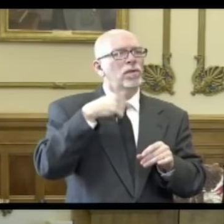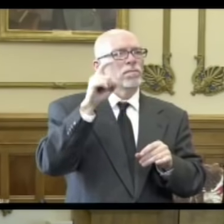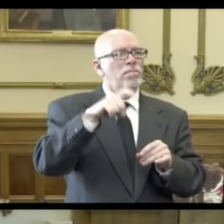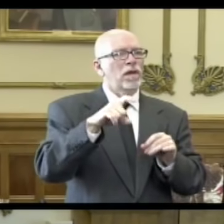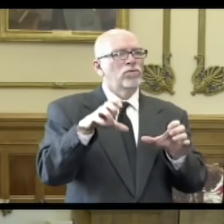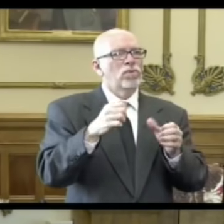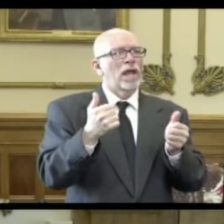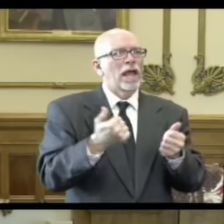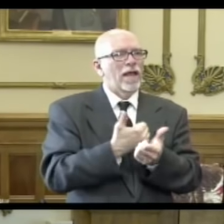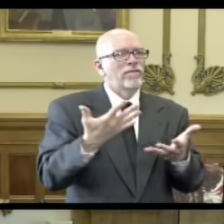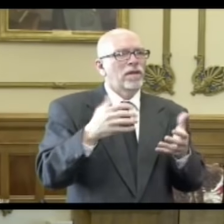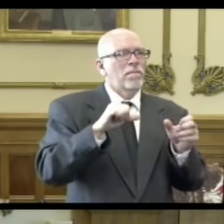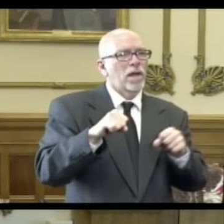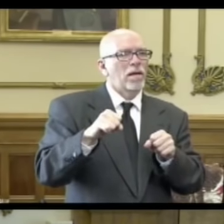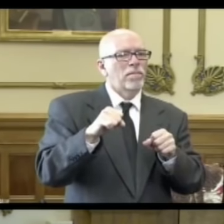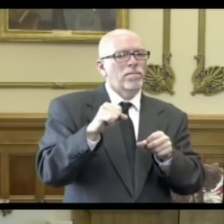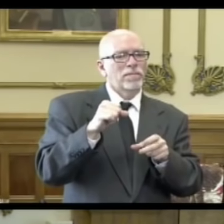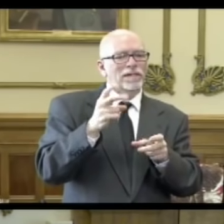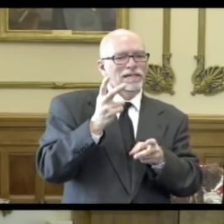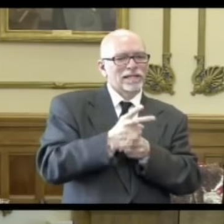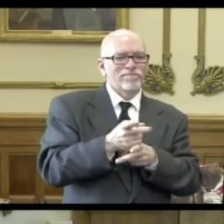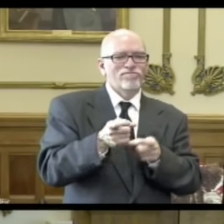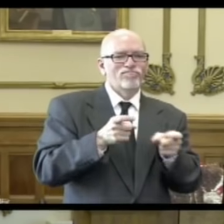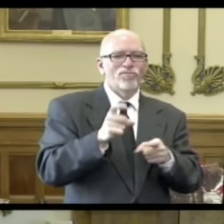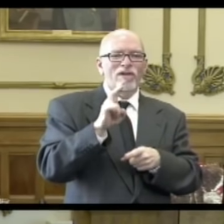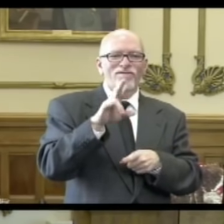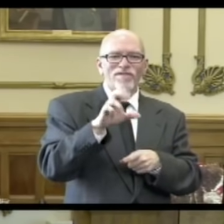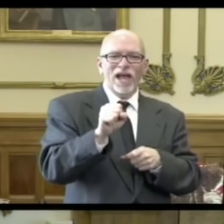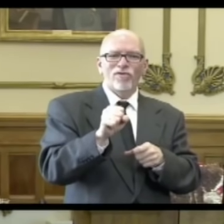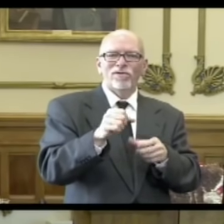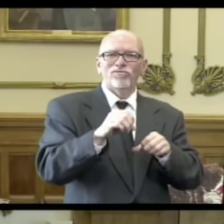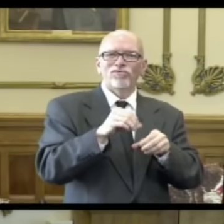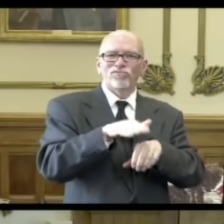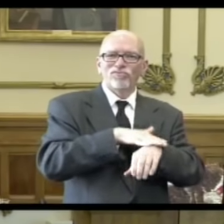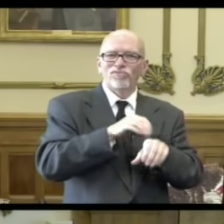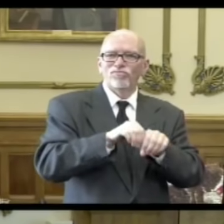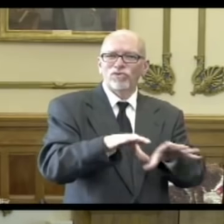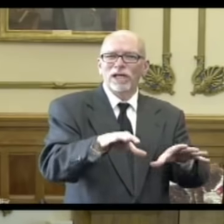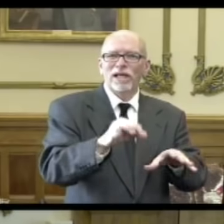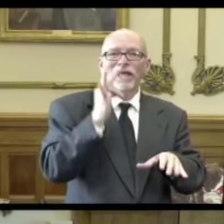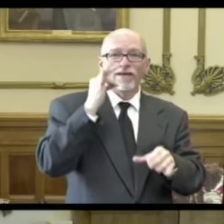IS A REQUEST FOR CLARIFICATION AND THE SECOND IS A NEW TOPIC YESTERDAY STATED THAT WE HAVE